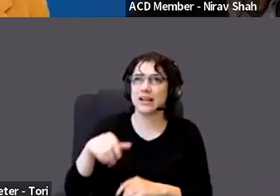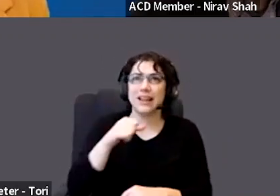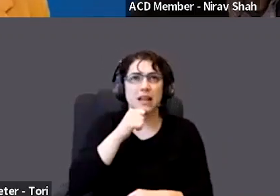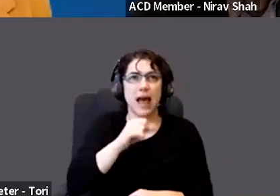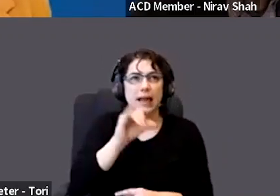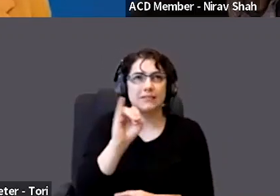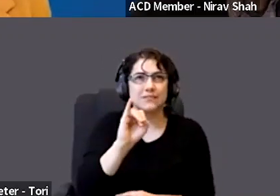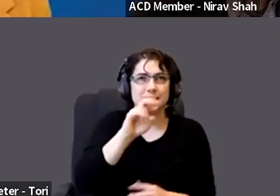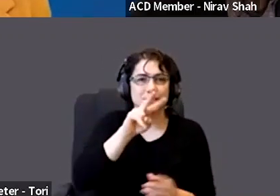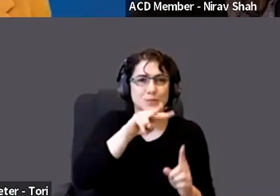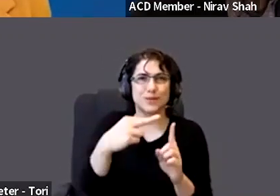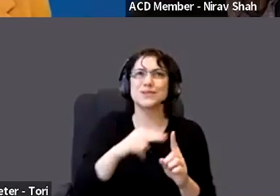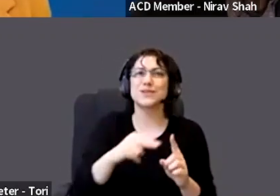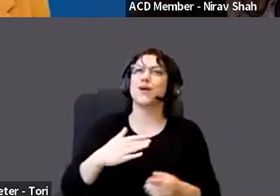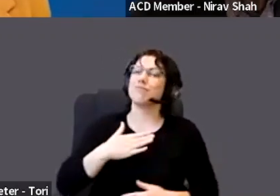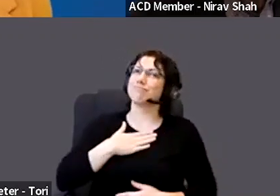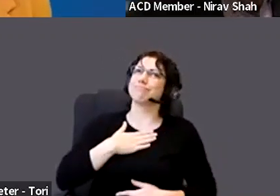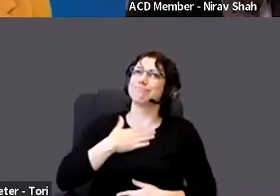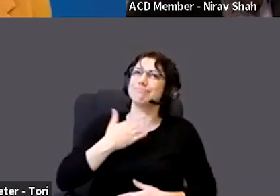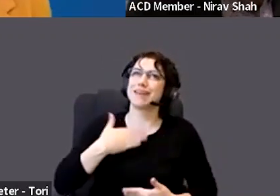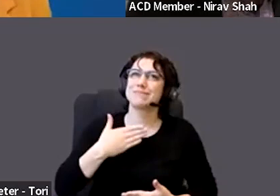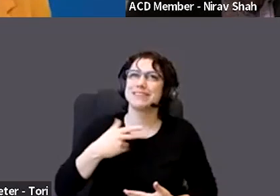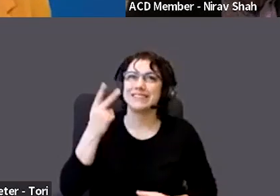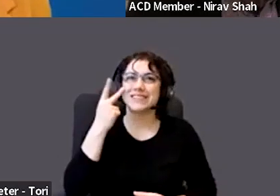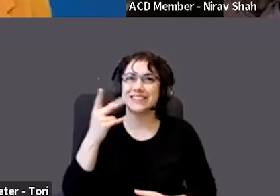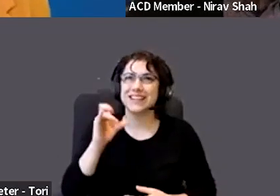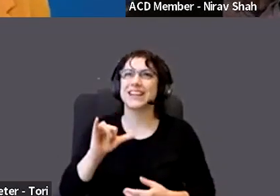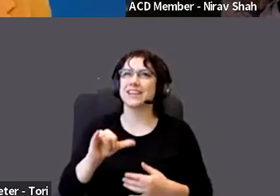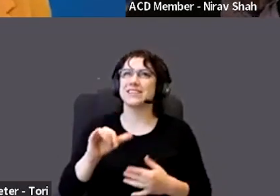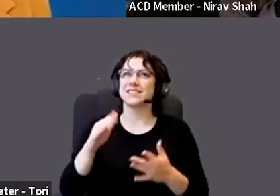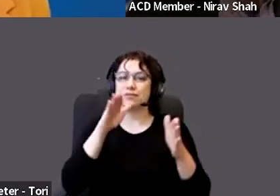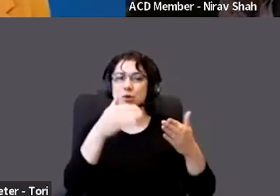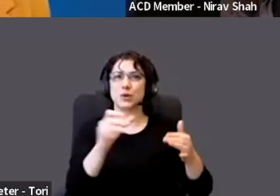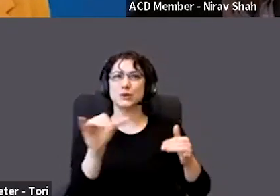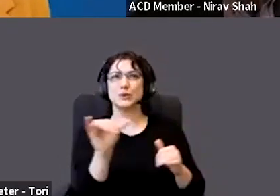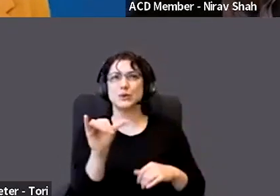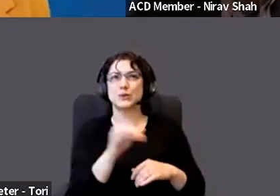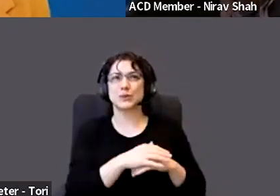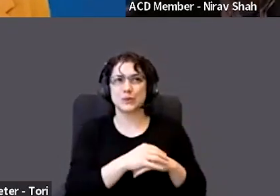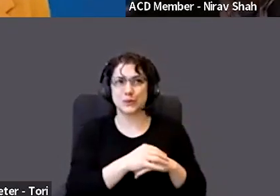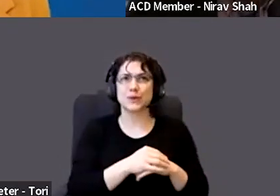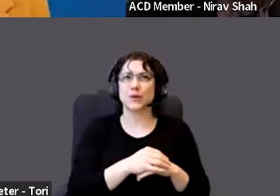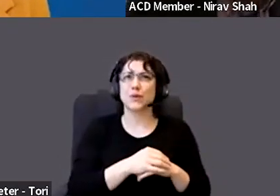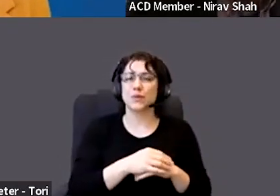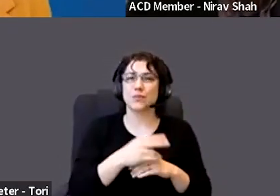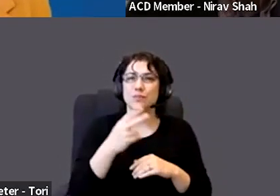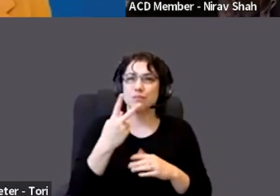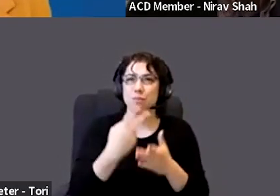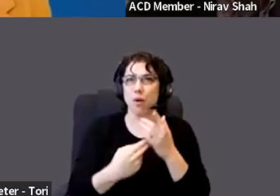I was just delighted to hear that that's on the agenda. And I think that would be really welcomed by states and localities as well. Octavio.